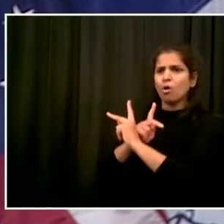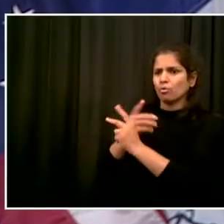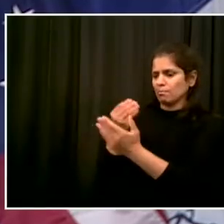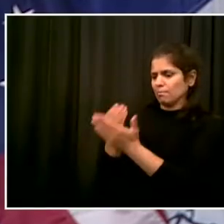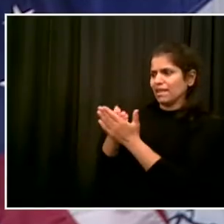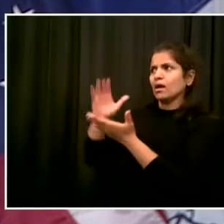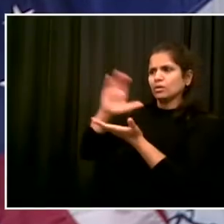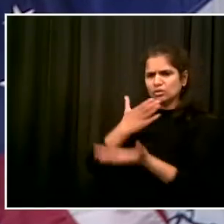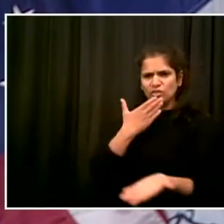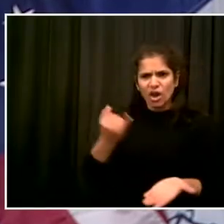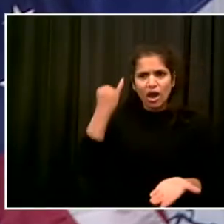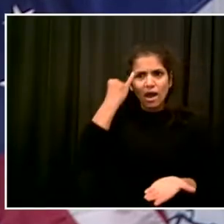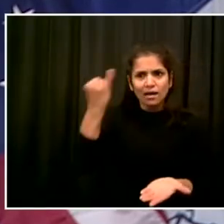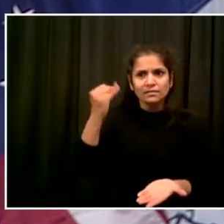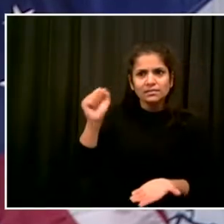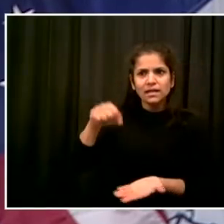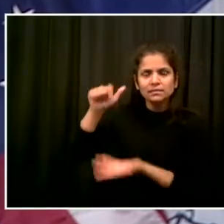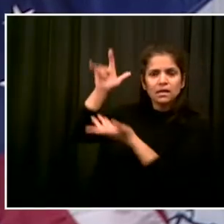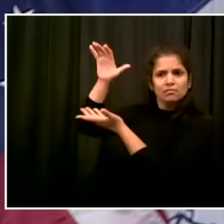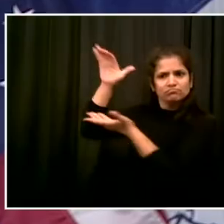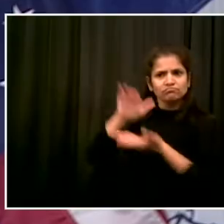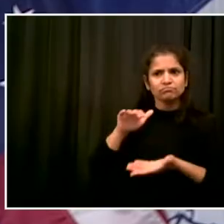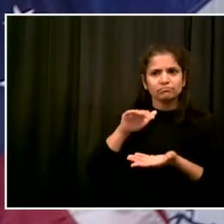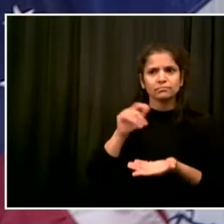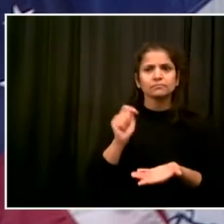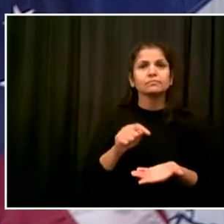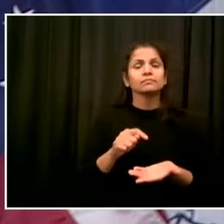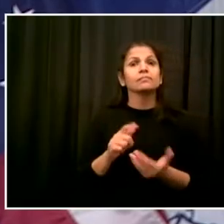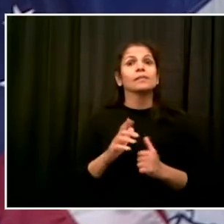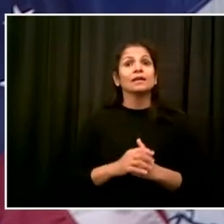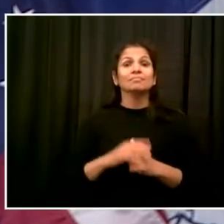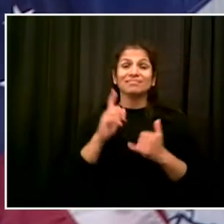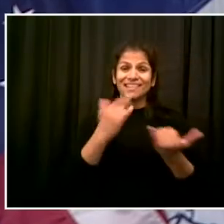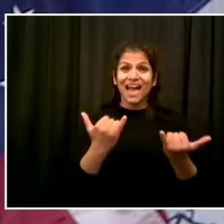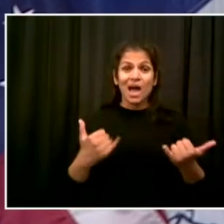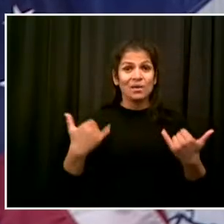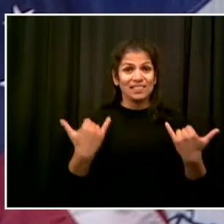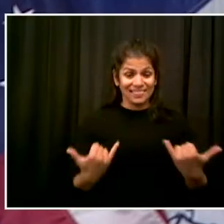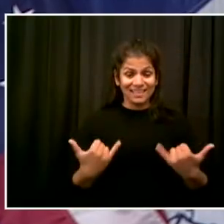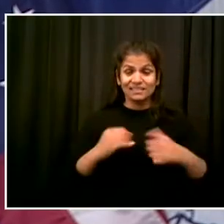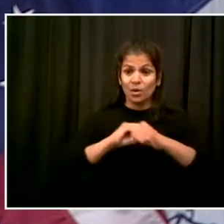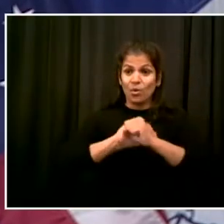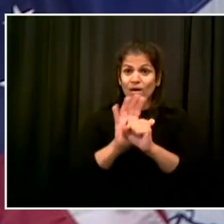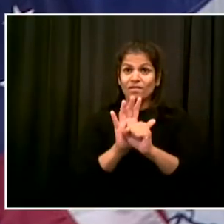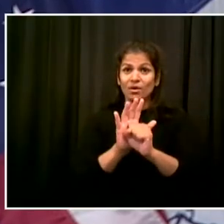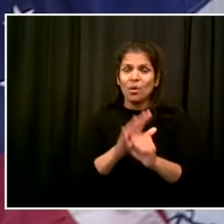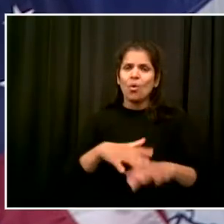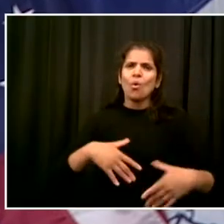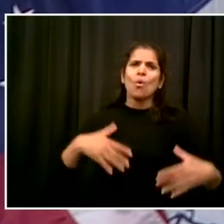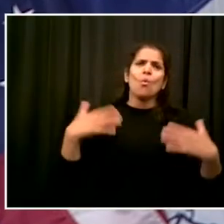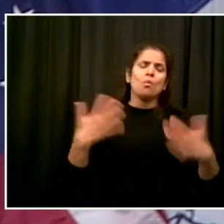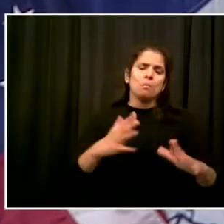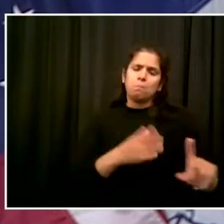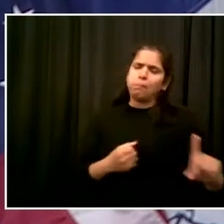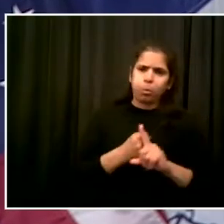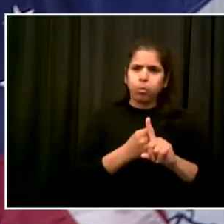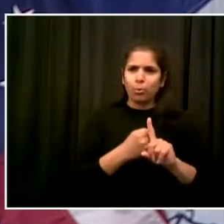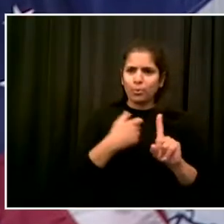GOOD IDEA AND WORKED EXACTLY AS PLANNED. HE GAVE A STRONG FOOTG INTO GO